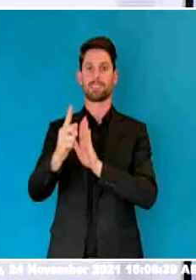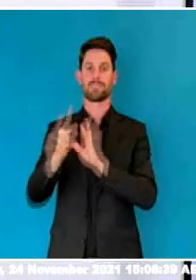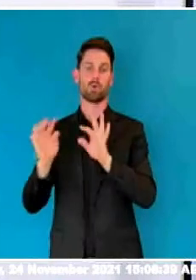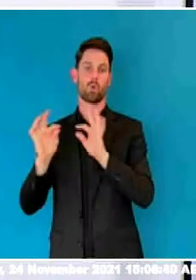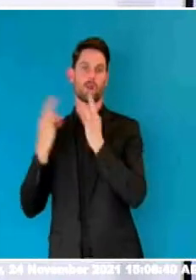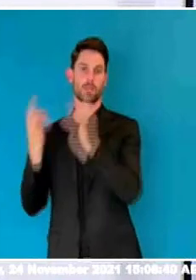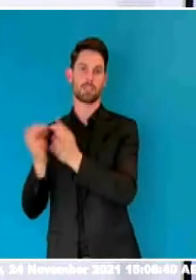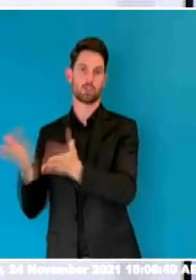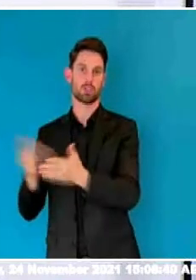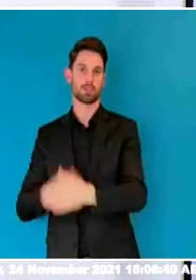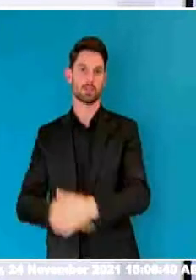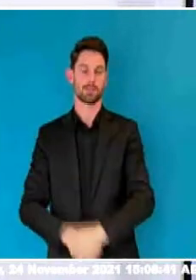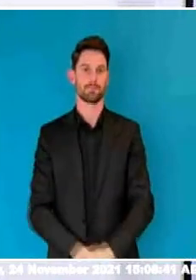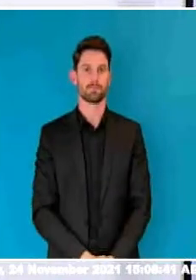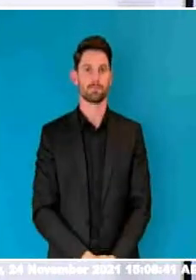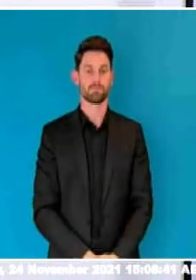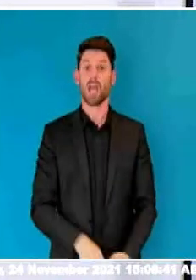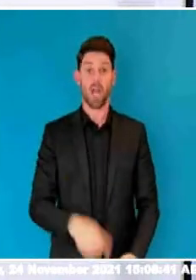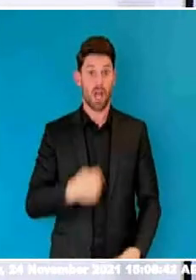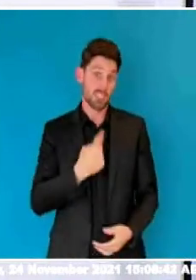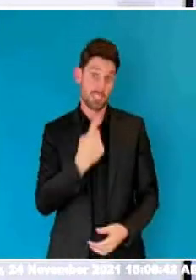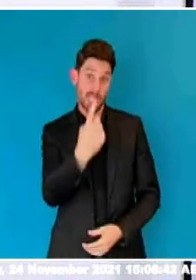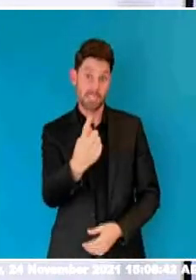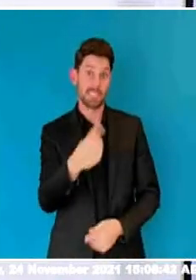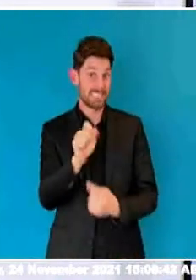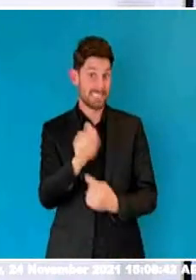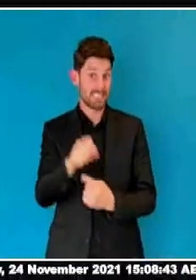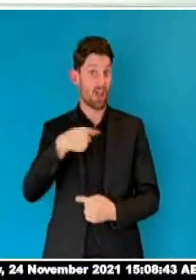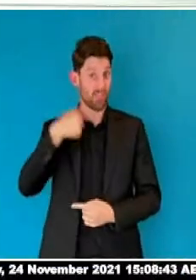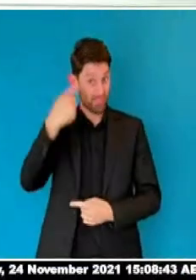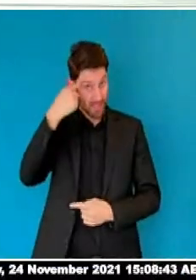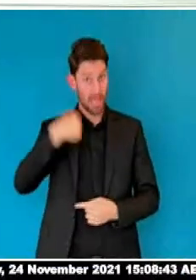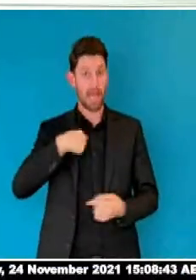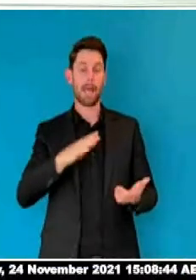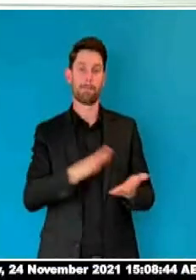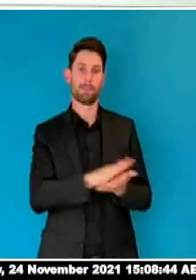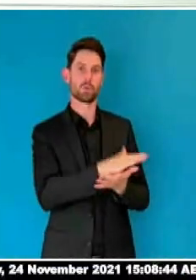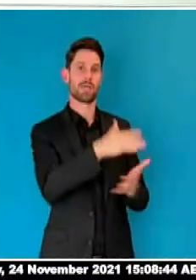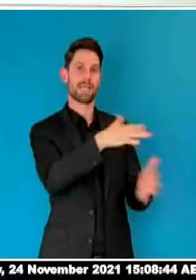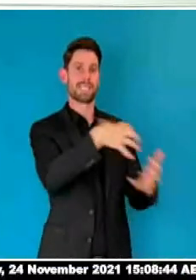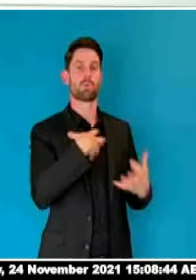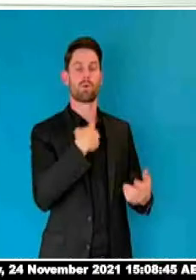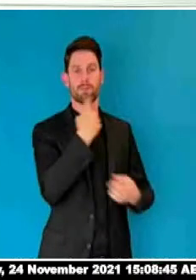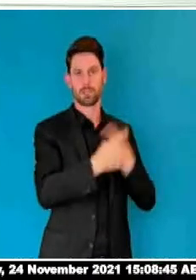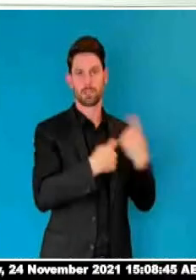And I said yes, that I think we have, and I can provide you with more detail of that. MS EASTMAN: Thank you.